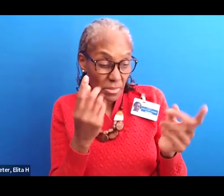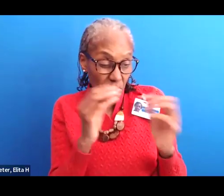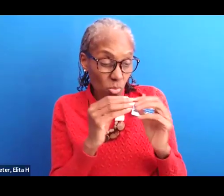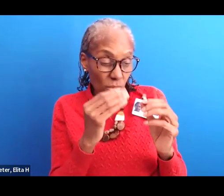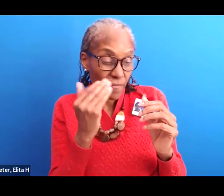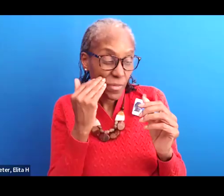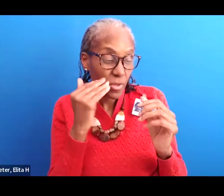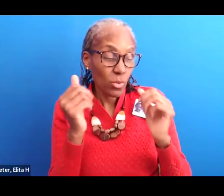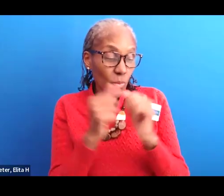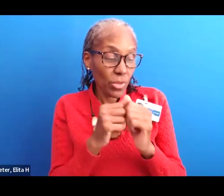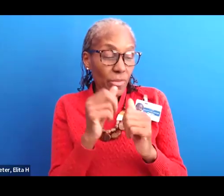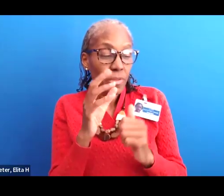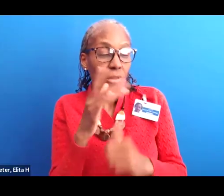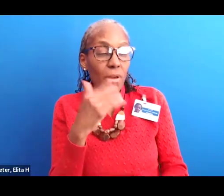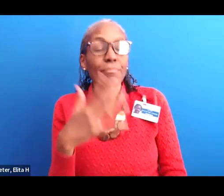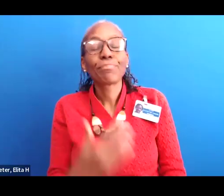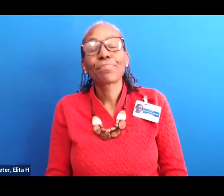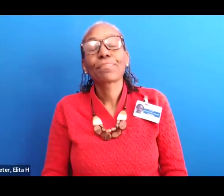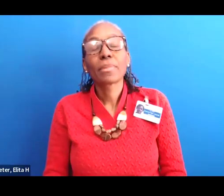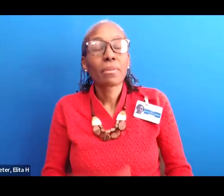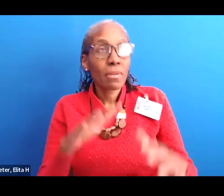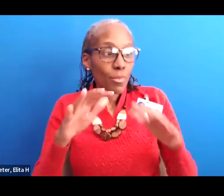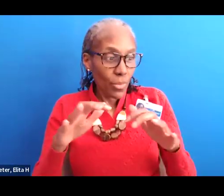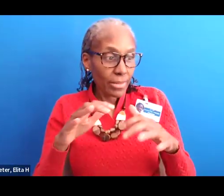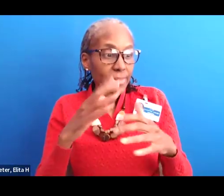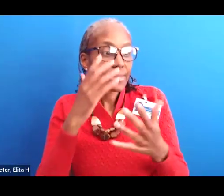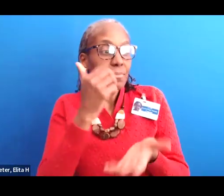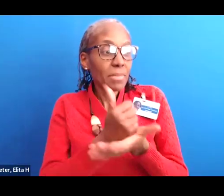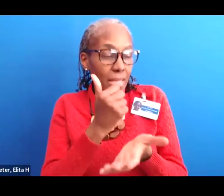with urinary, with paralysis, that might be another option.